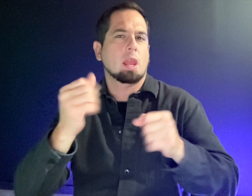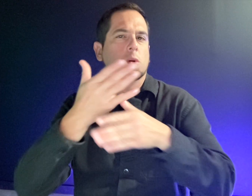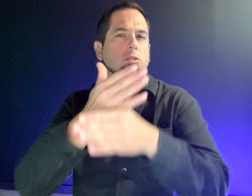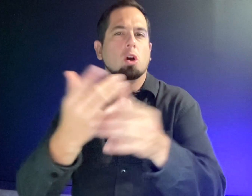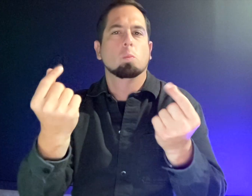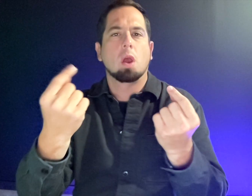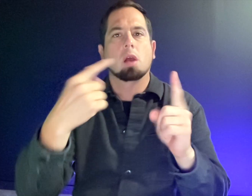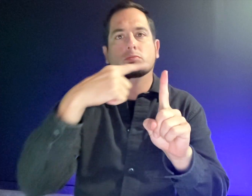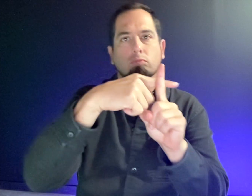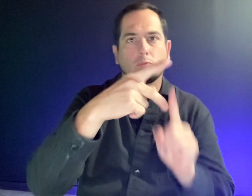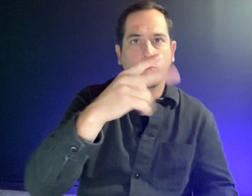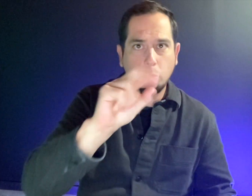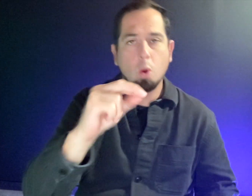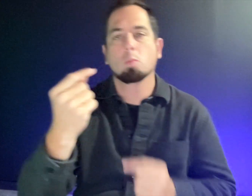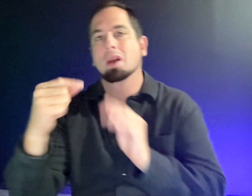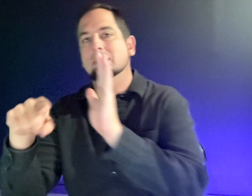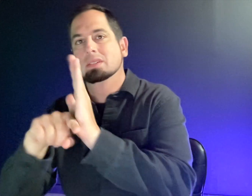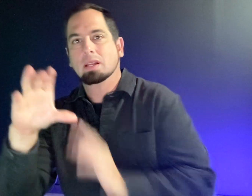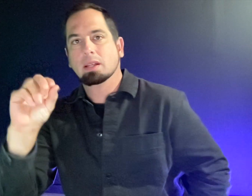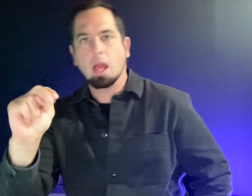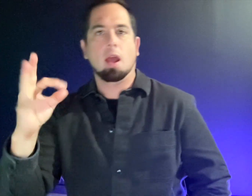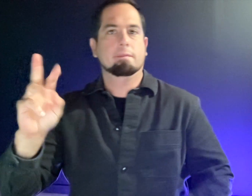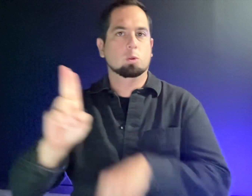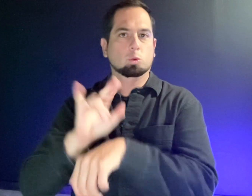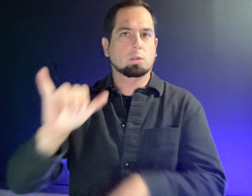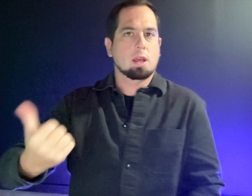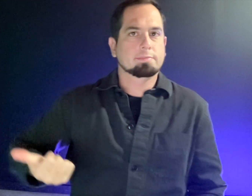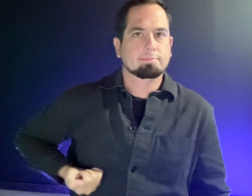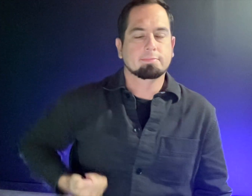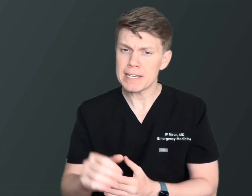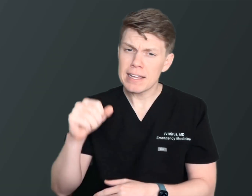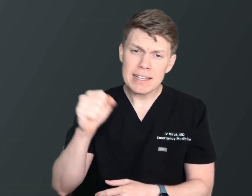Can you share what are the pros and cons of the medicine?